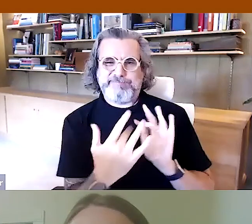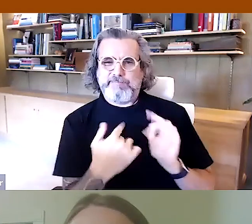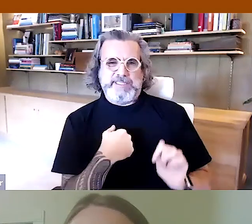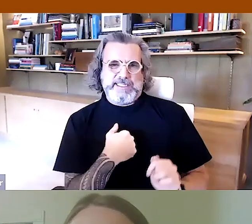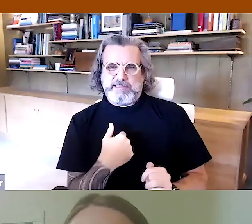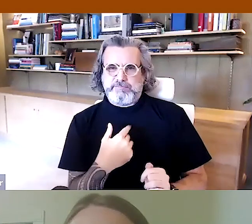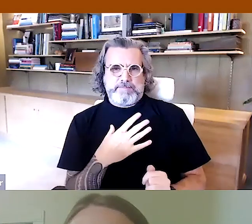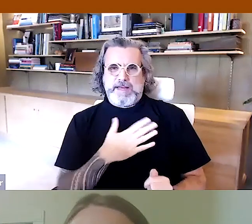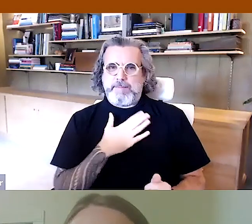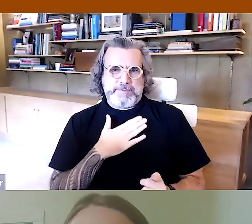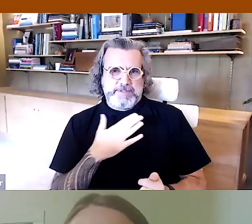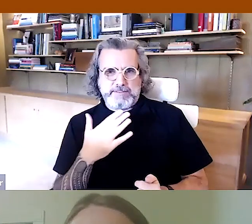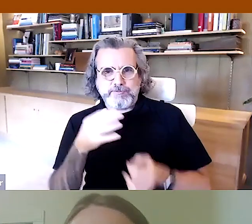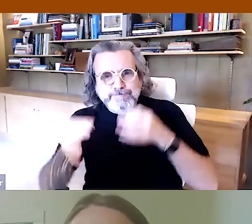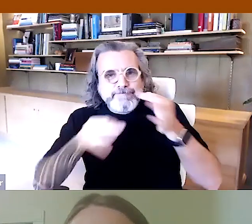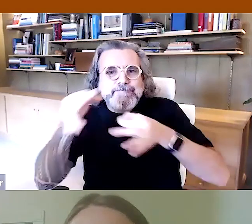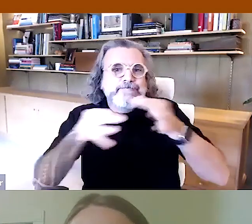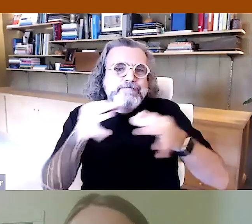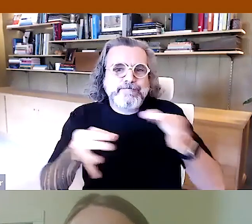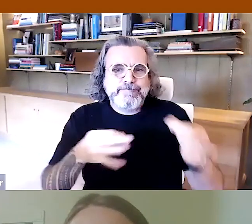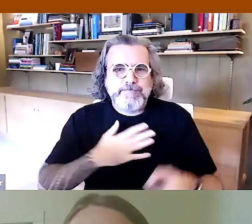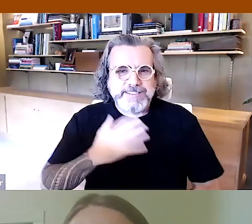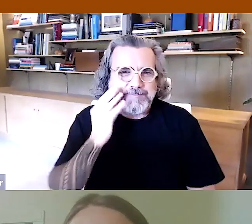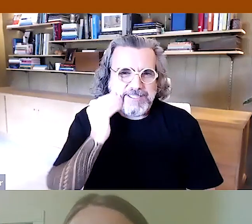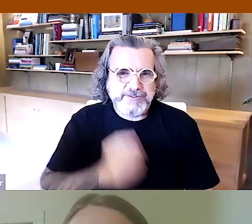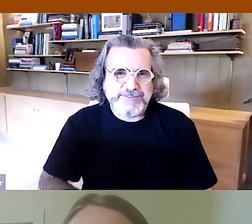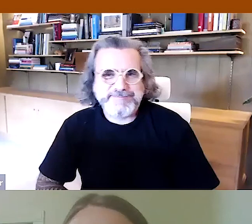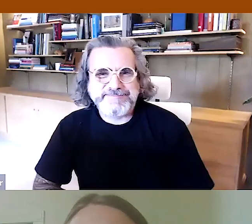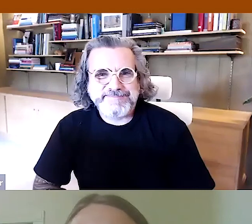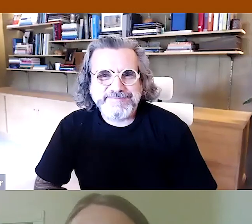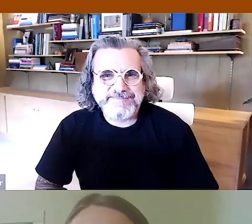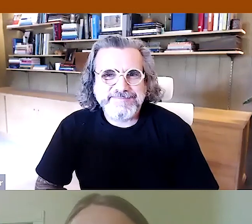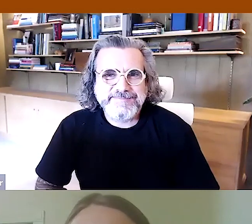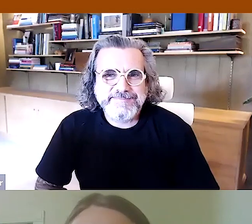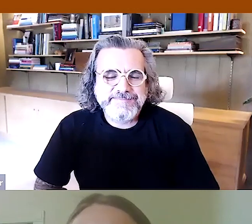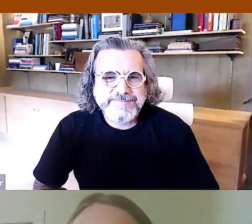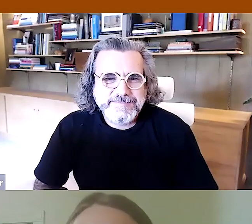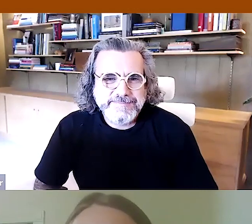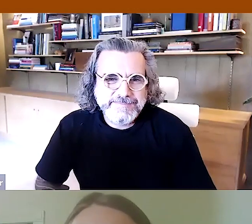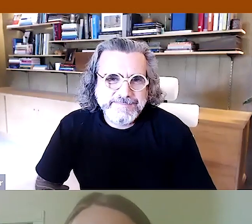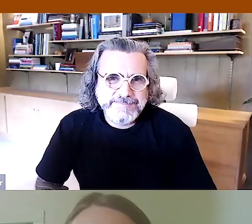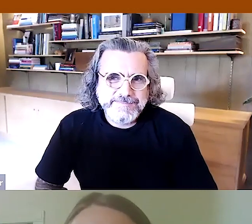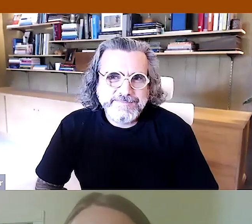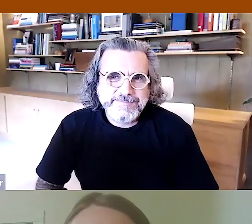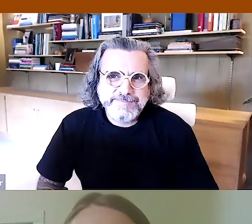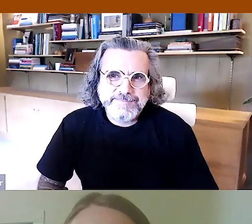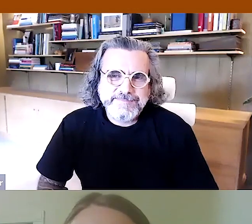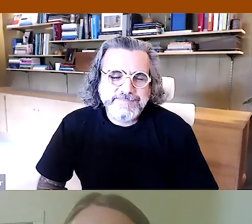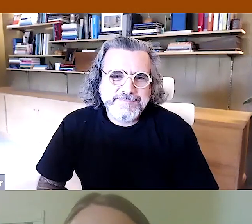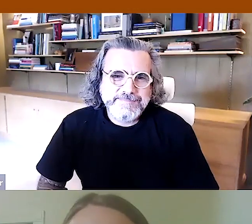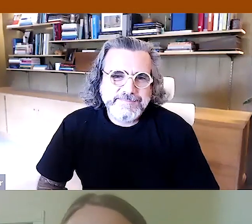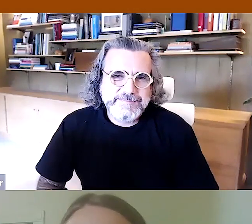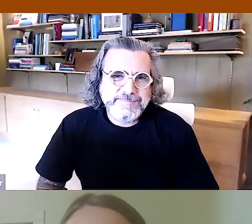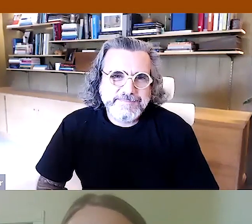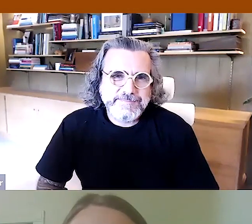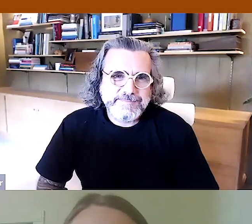SOW, scope of work, would look like, the biosketch, everything that might be involved in a proposal of that kind.